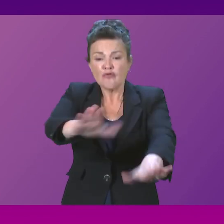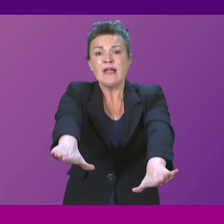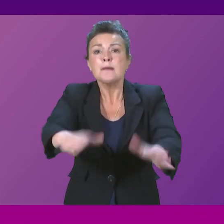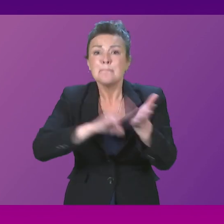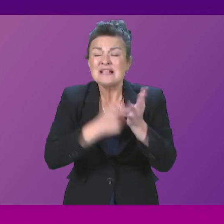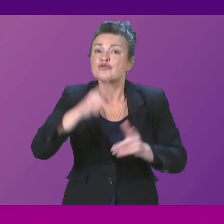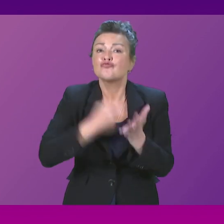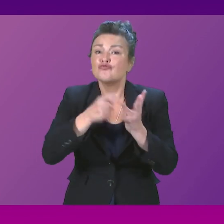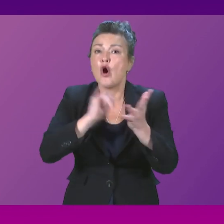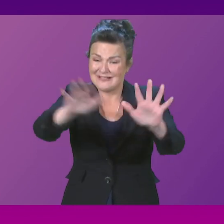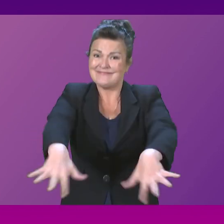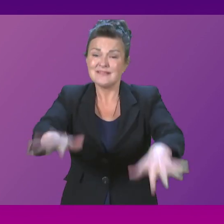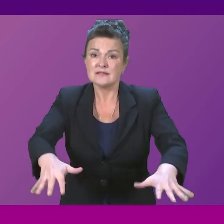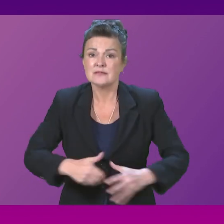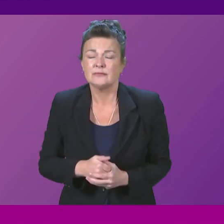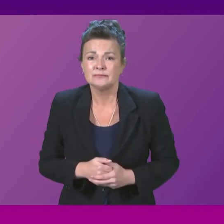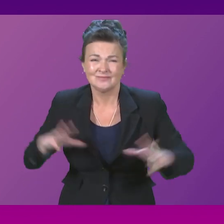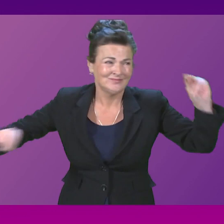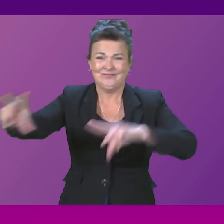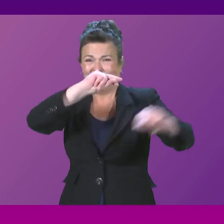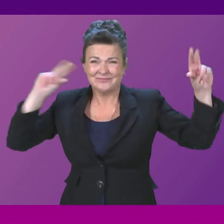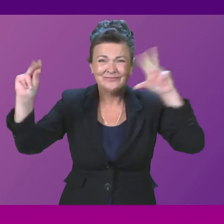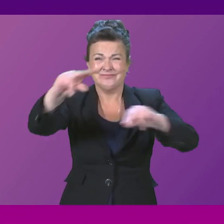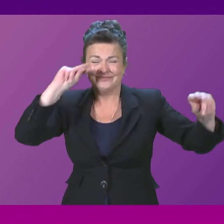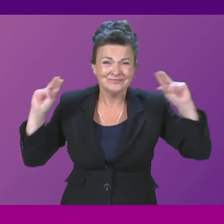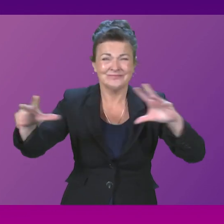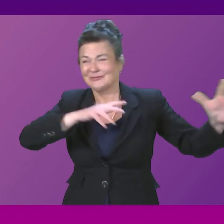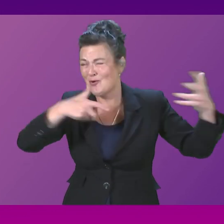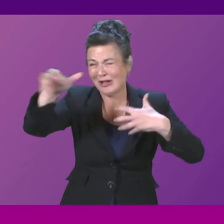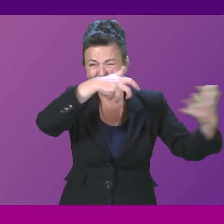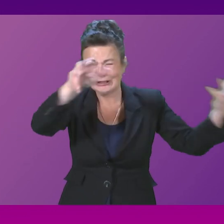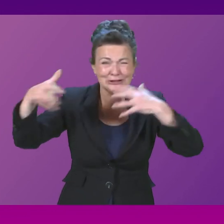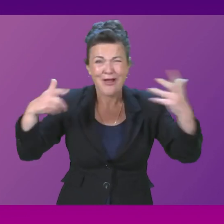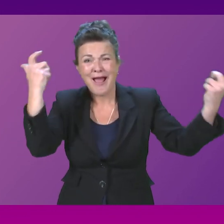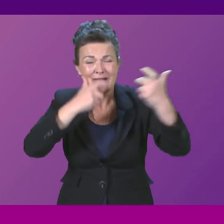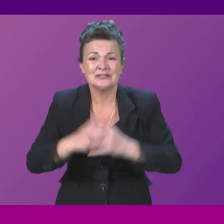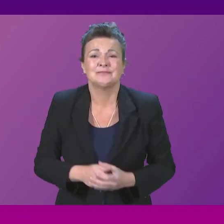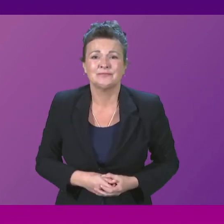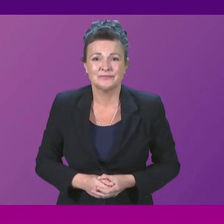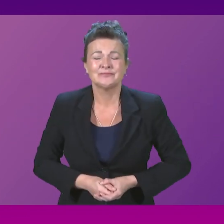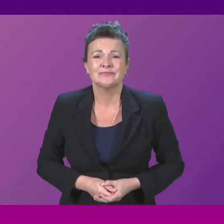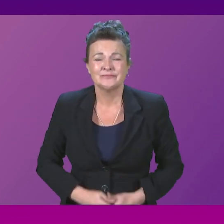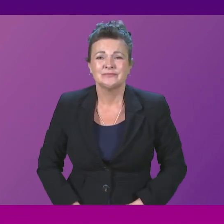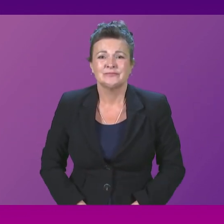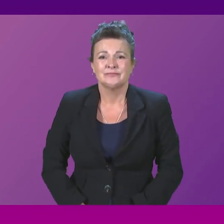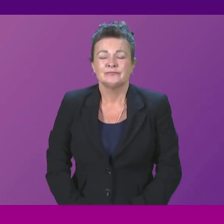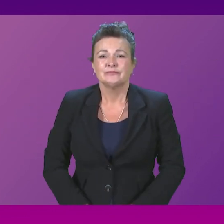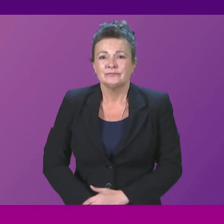I am sorry, Mr Ross.